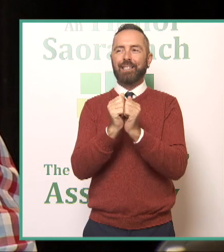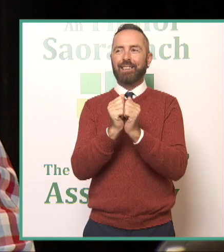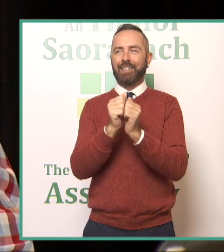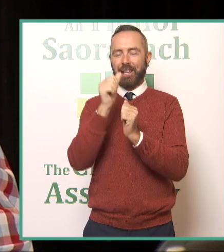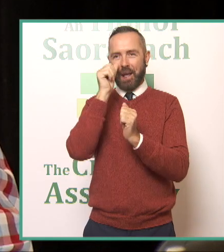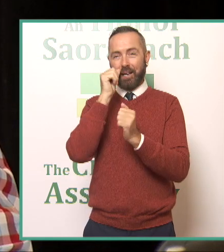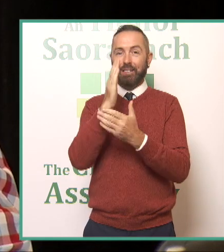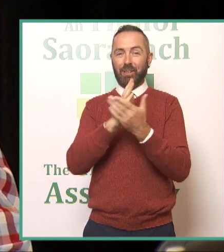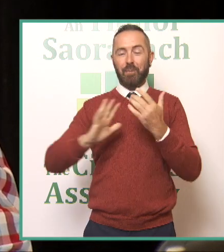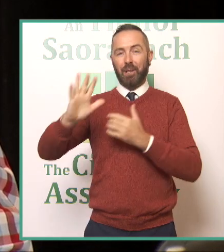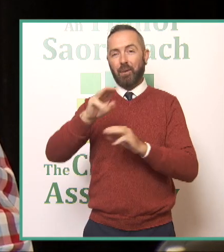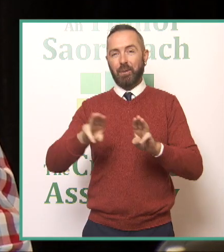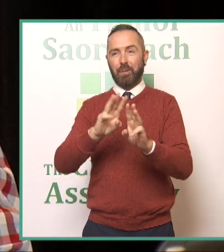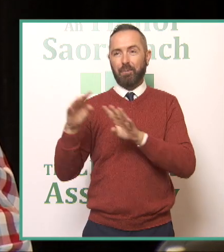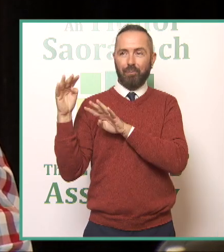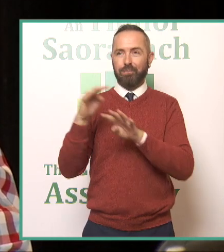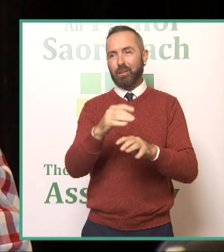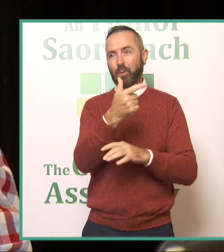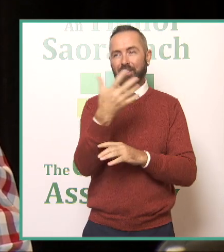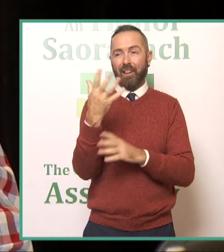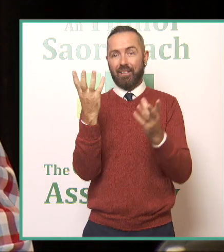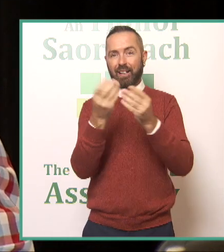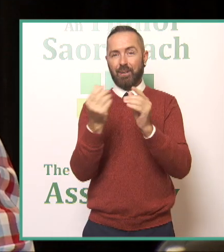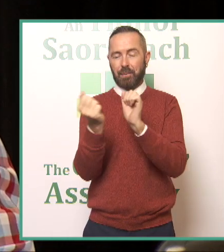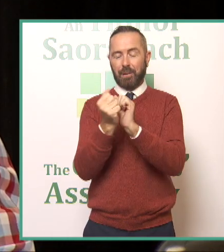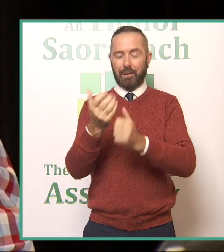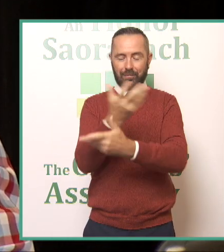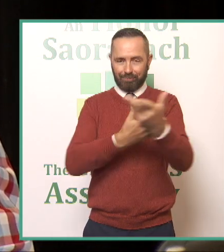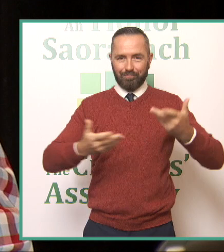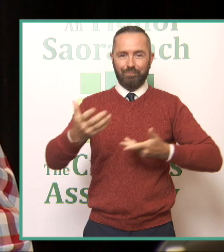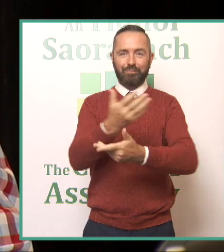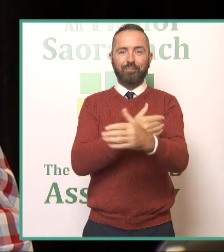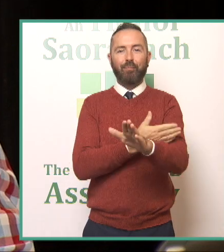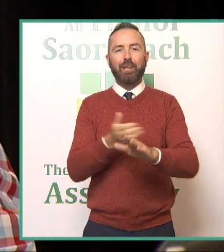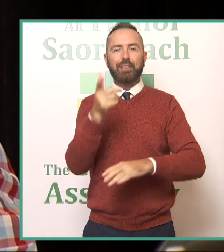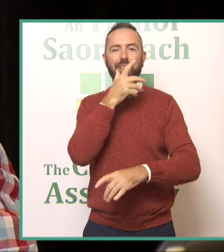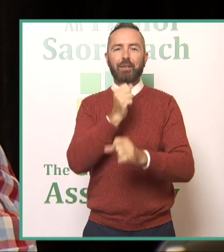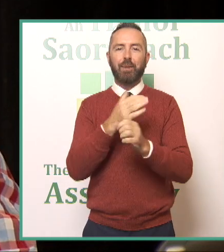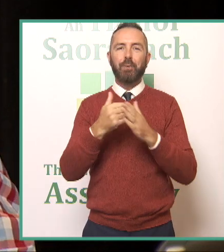of our local people about 25 was came together to start talking about the cultural and